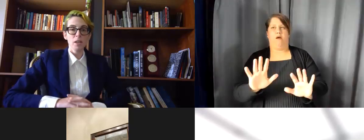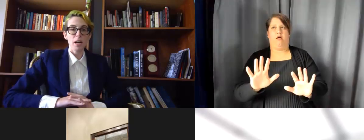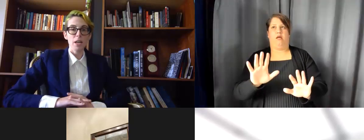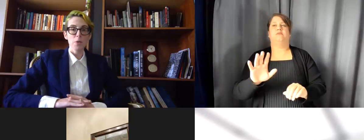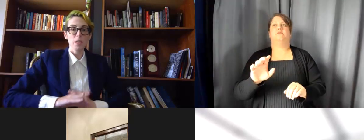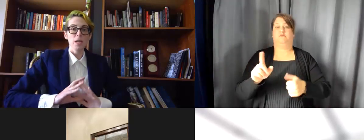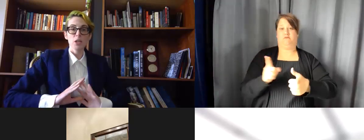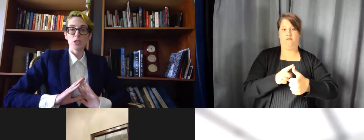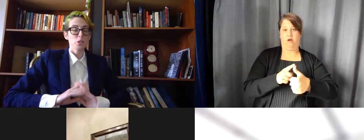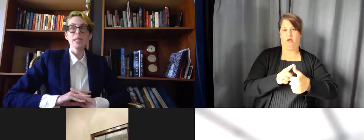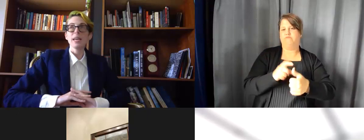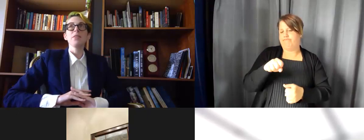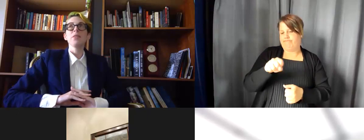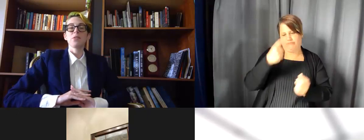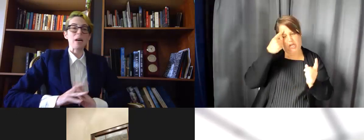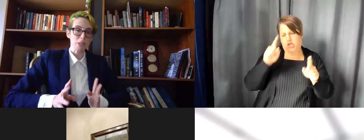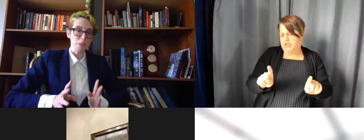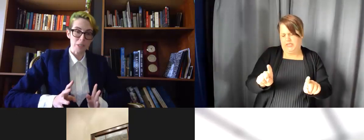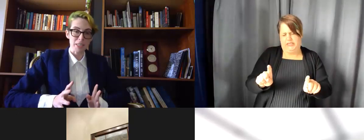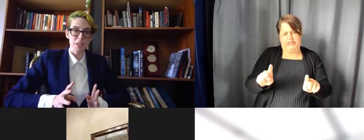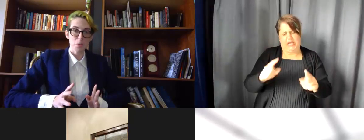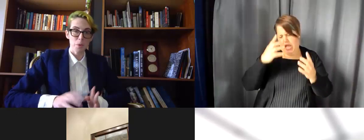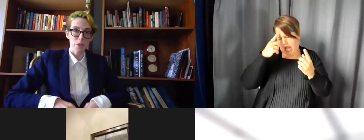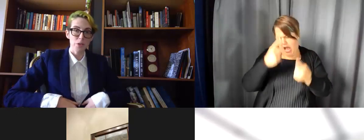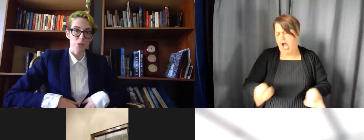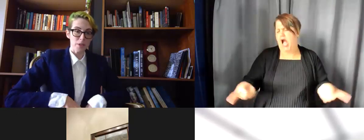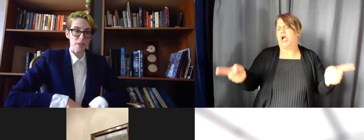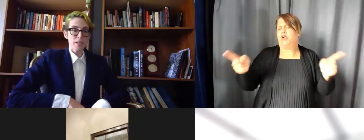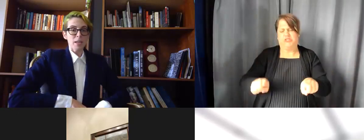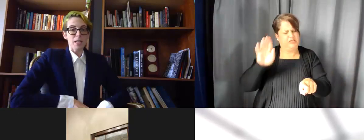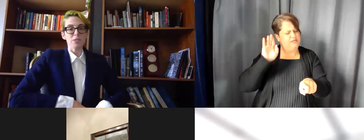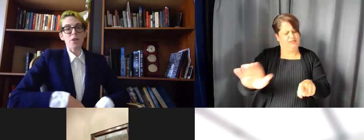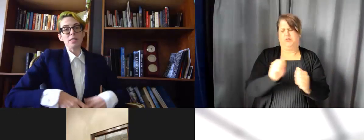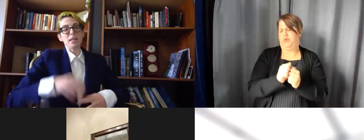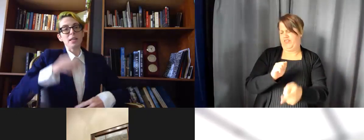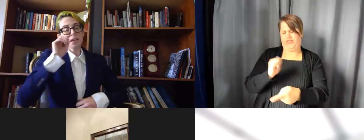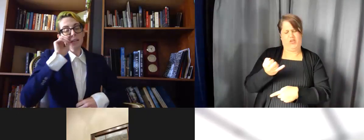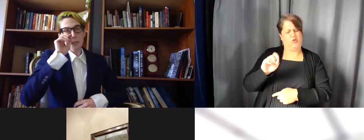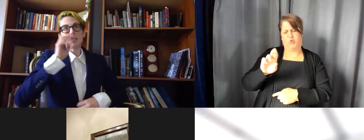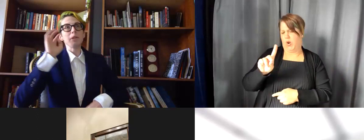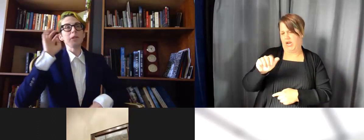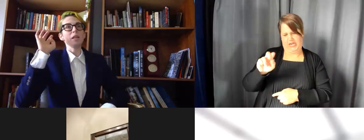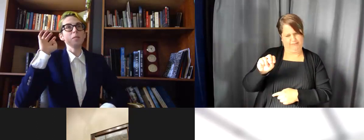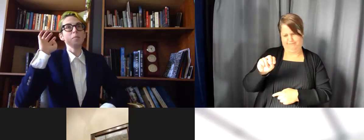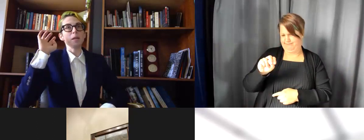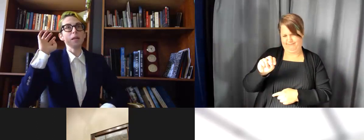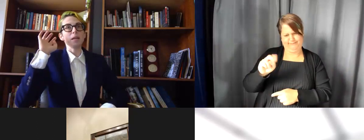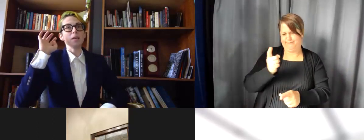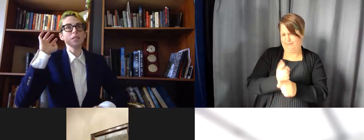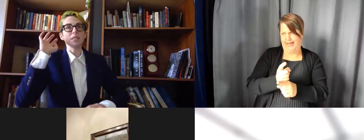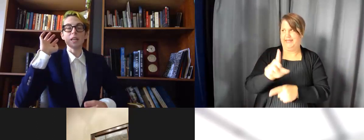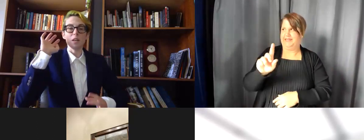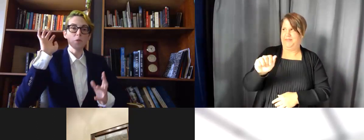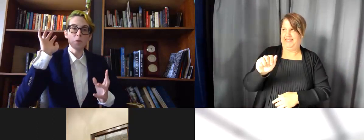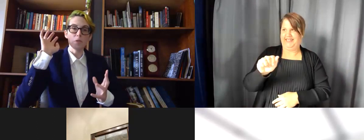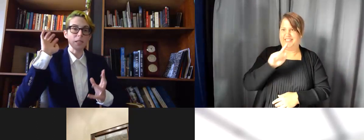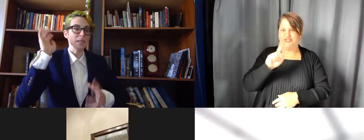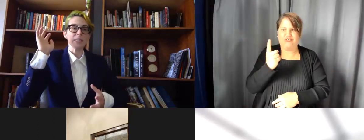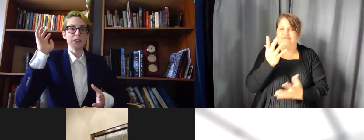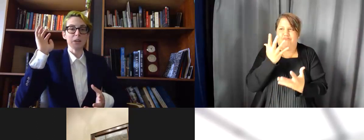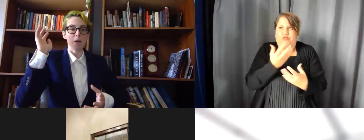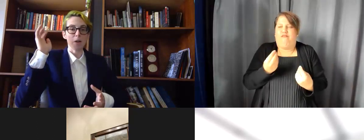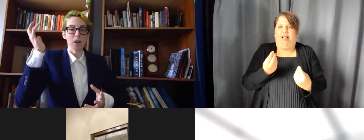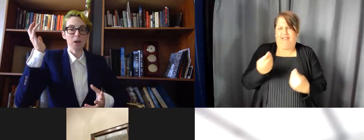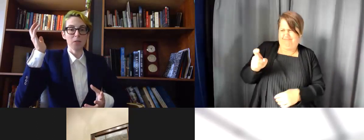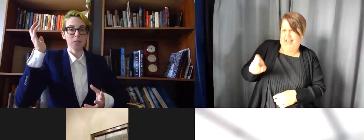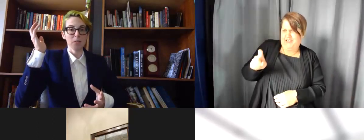Farrah Garland: I agree, just 10,000 with Jordan, as far as like disability, being just a beautiful and necessary part of